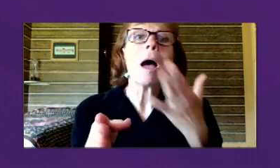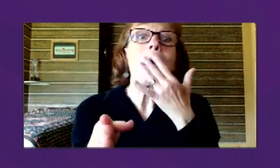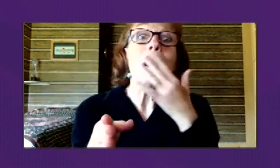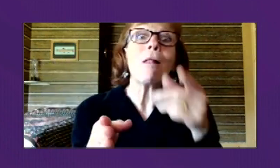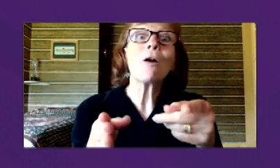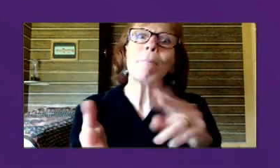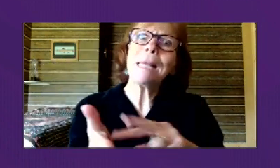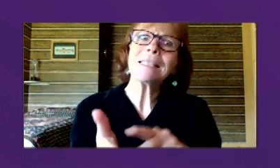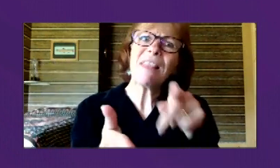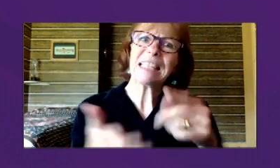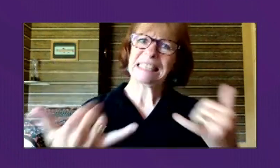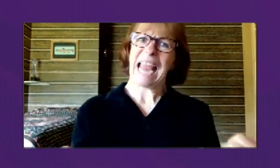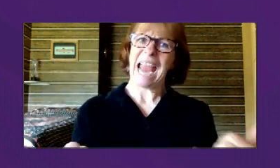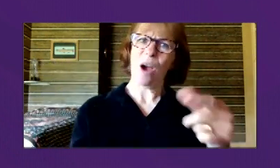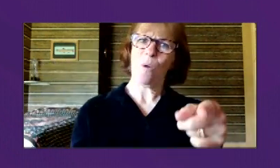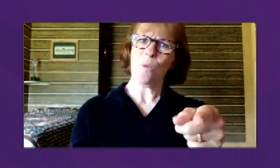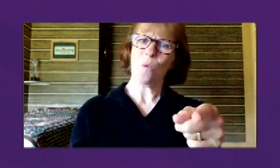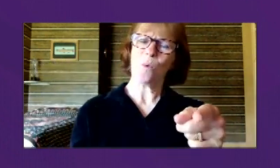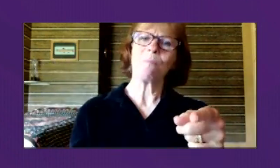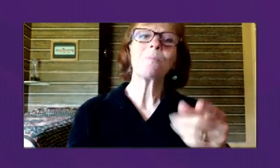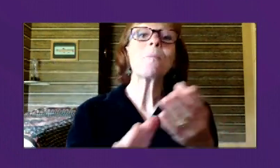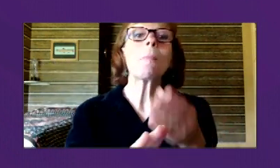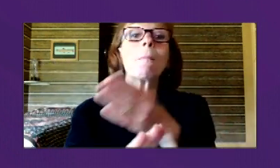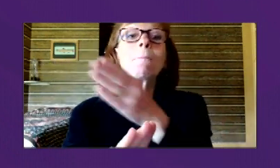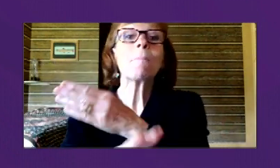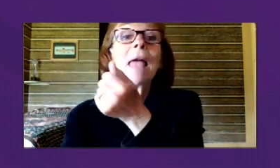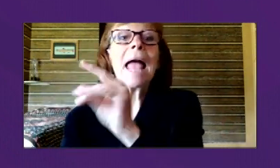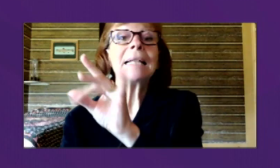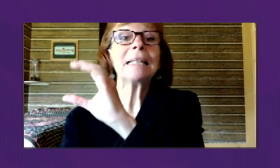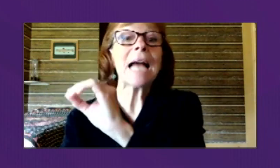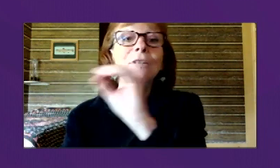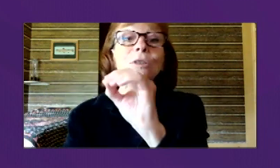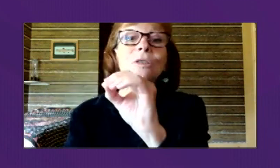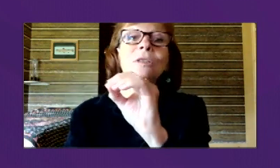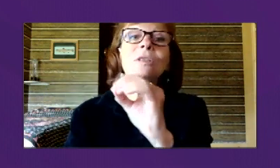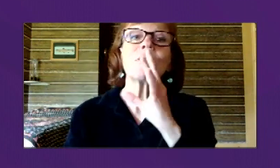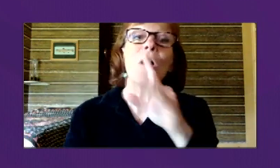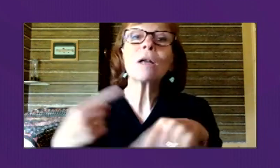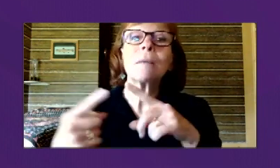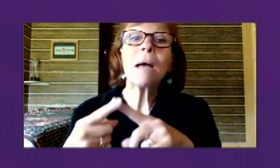or earlier and they ignore the continuance of Native cultures. Next slide, please.